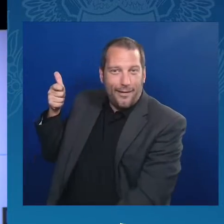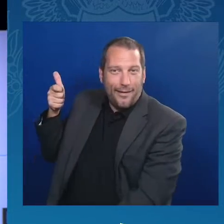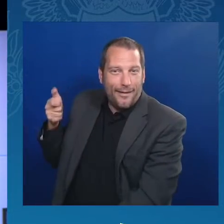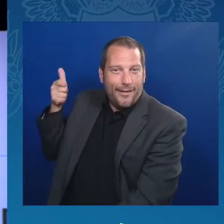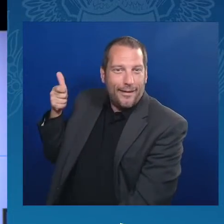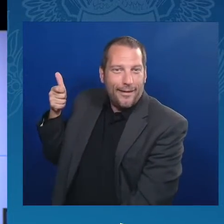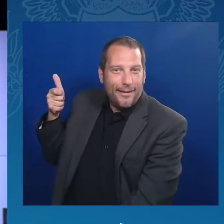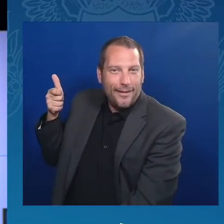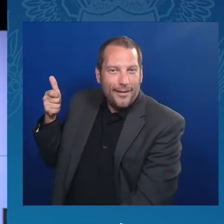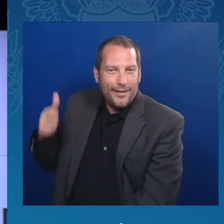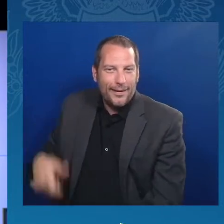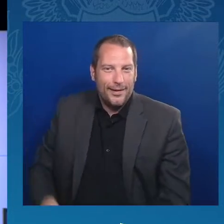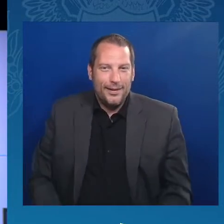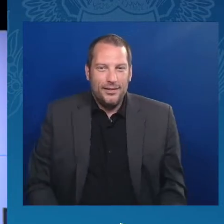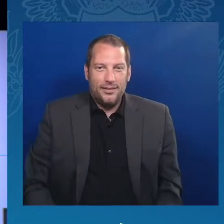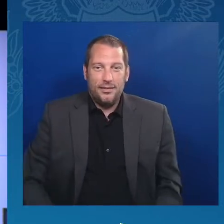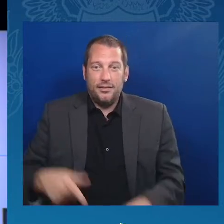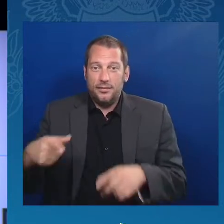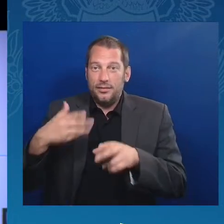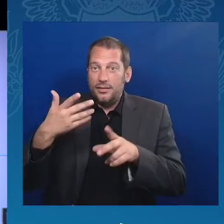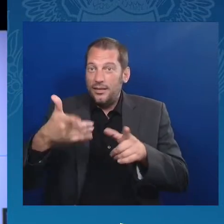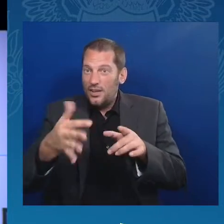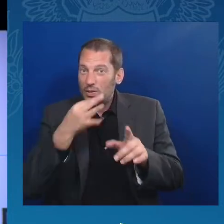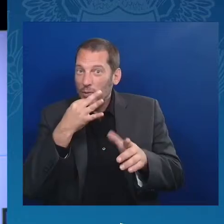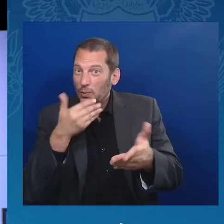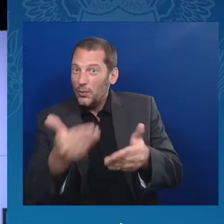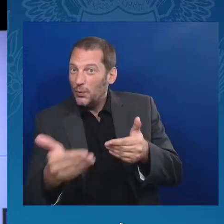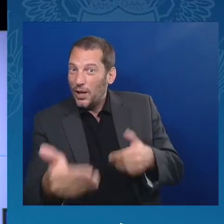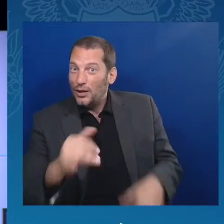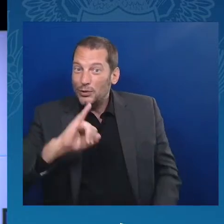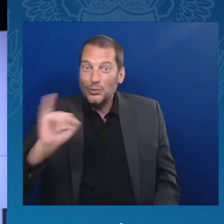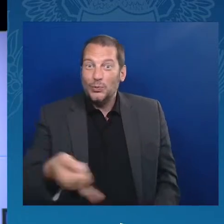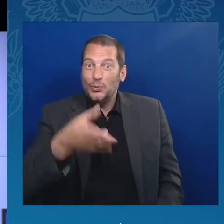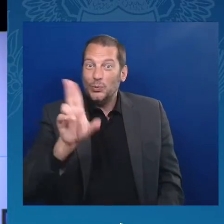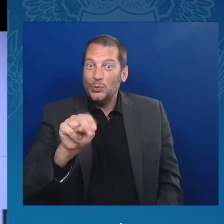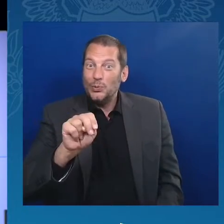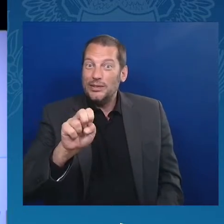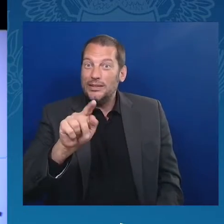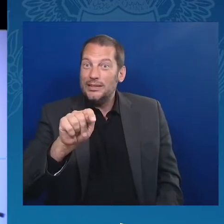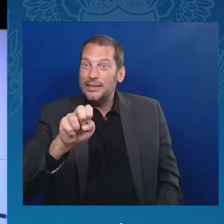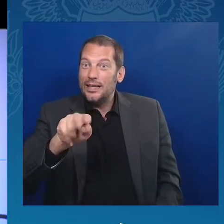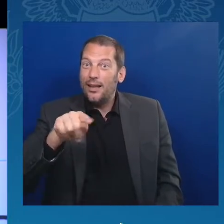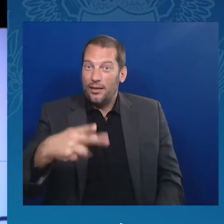however you celebrate Juneteenth in five days, I'm a call to action that everyone also think